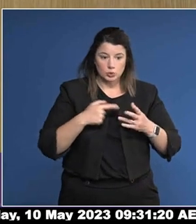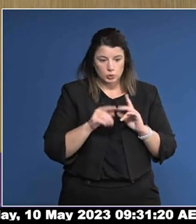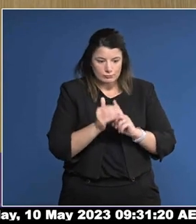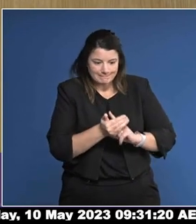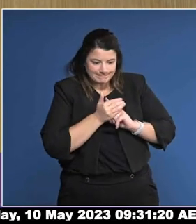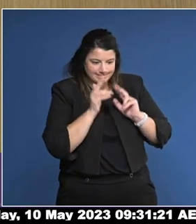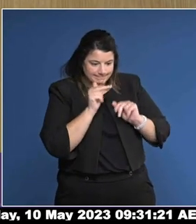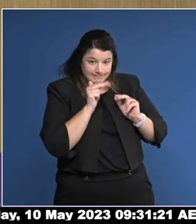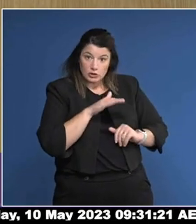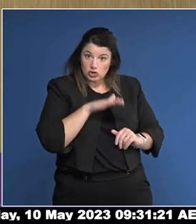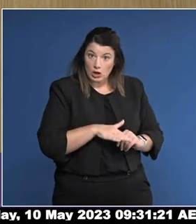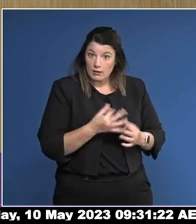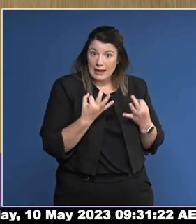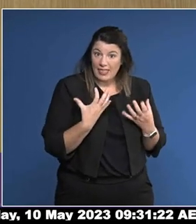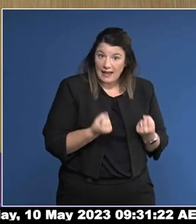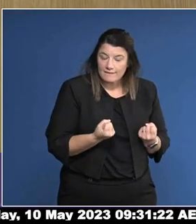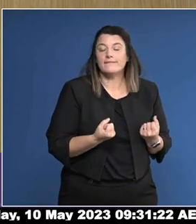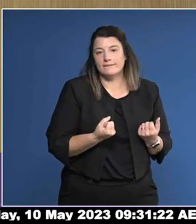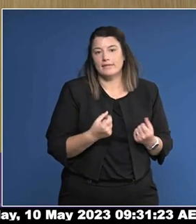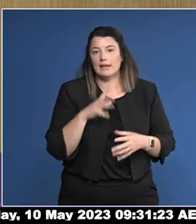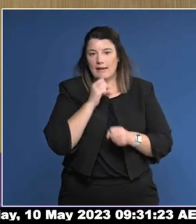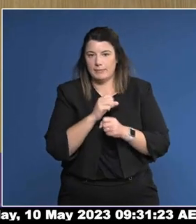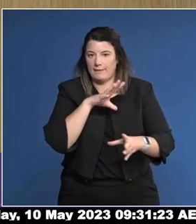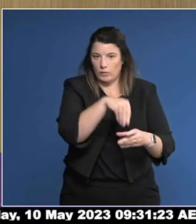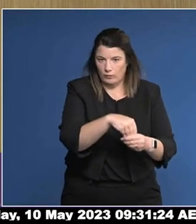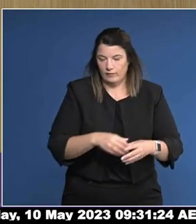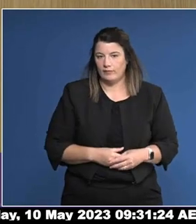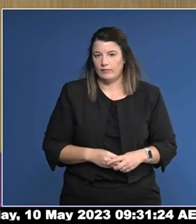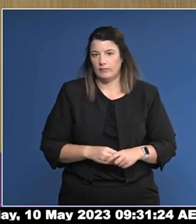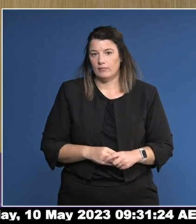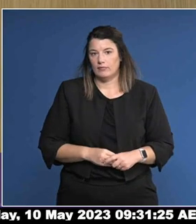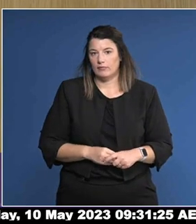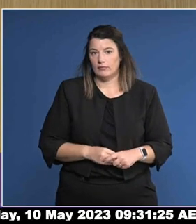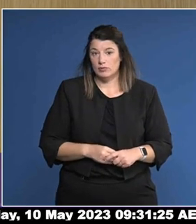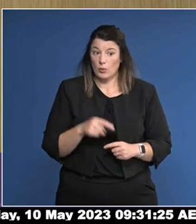So, this concept very much links to the identification of harm. You agree with that? DR CRAWFORD: Yes.